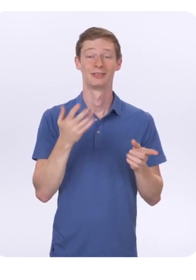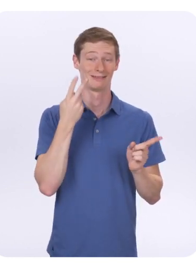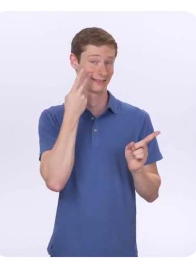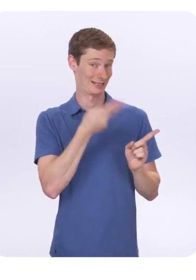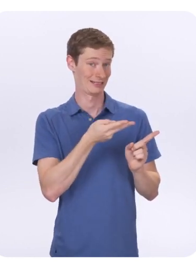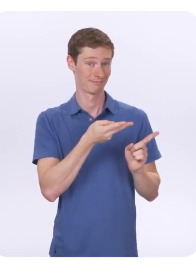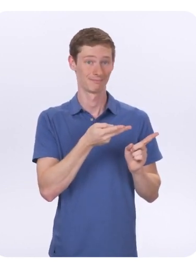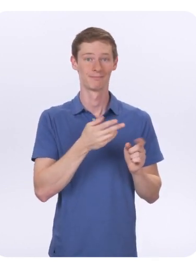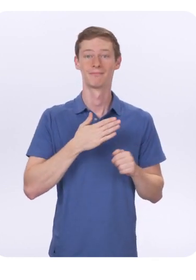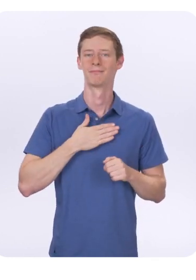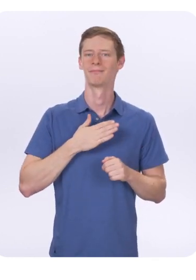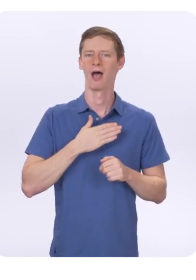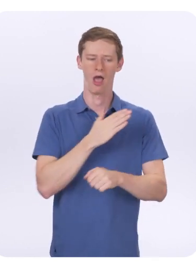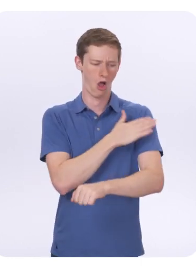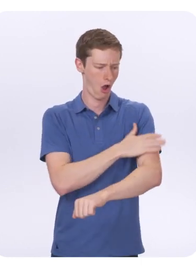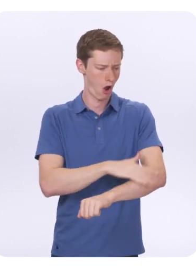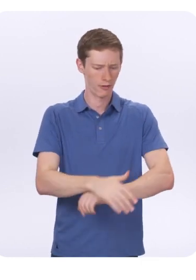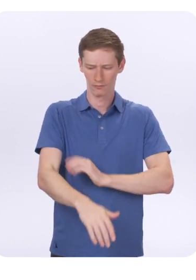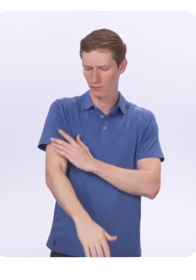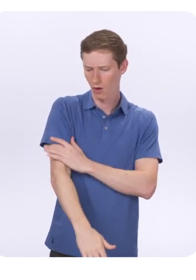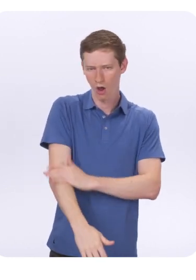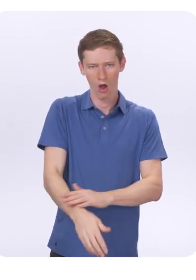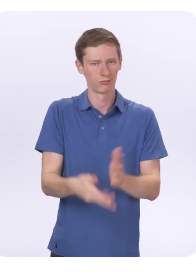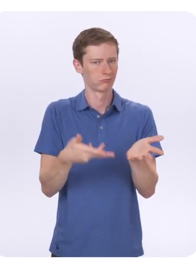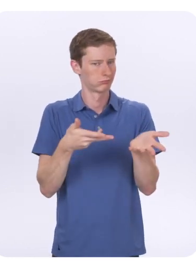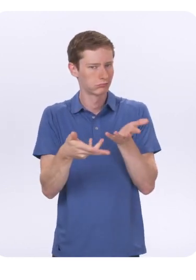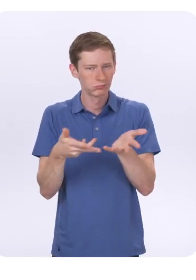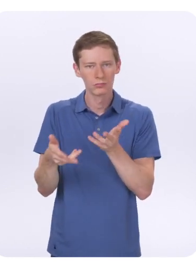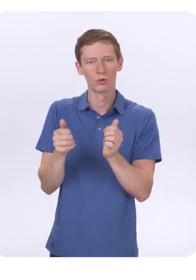my arms are interacting with a virtual object in the scene.